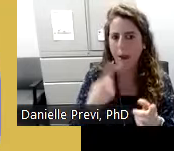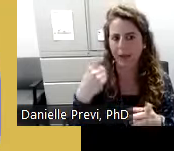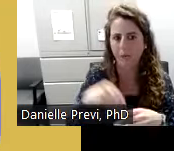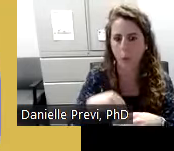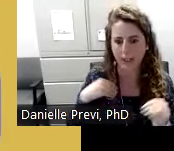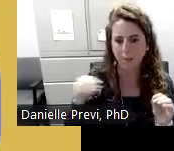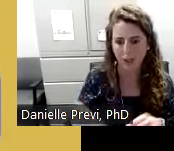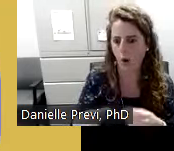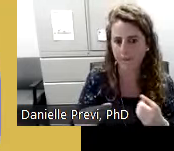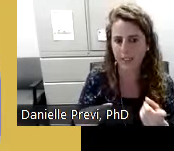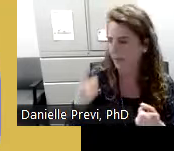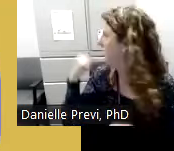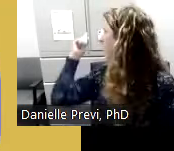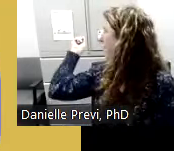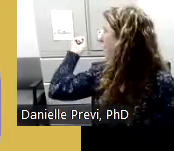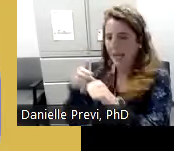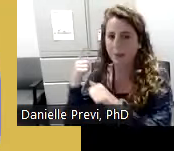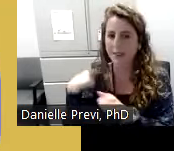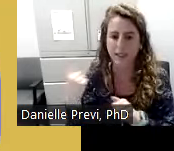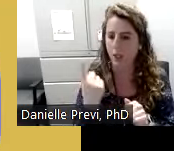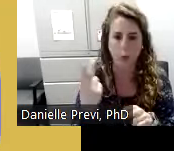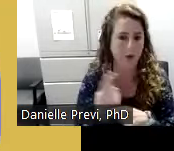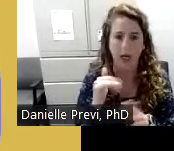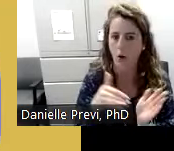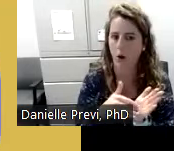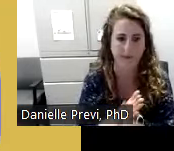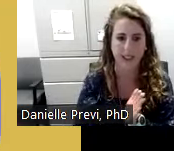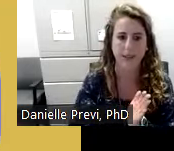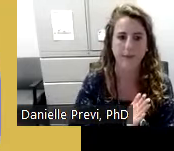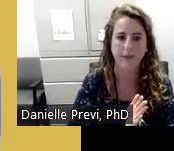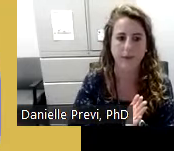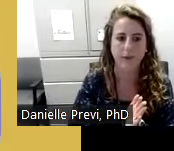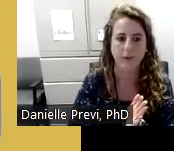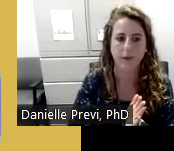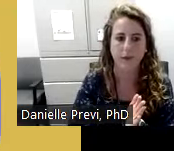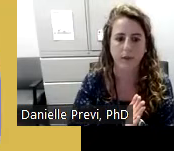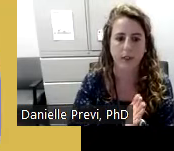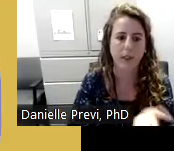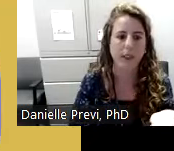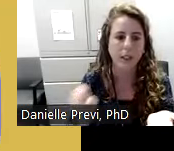I want to real quickly give you an example of an audiogram; I keep this in my office, and I use it